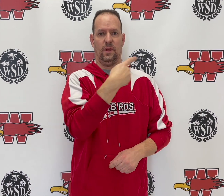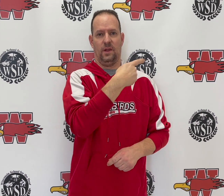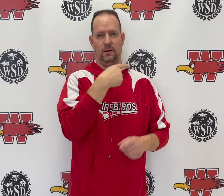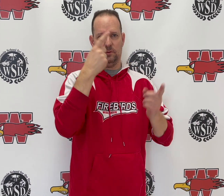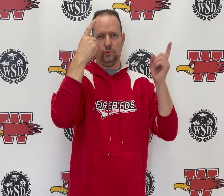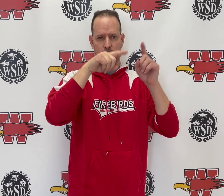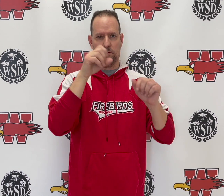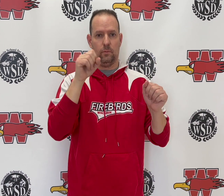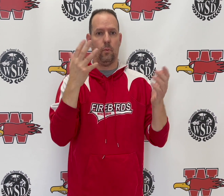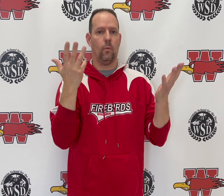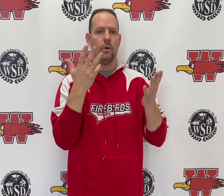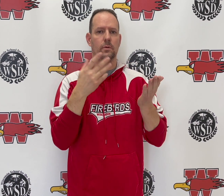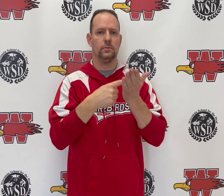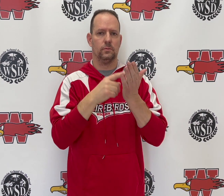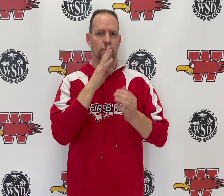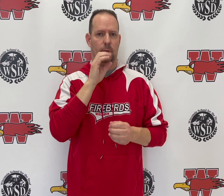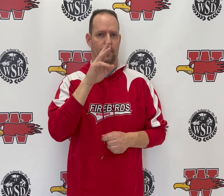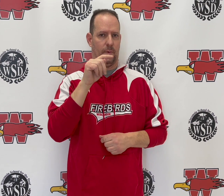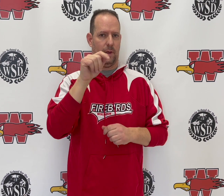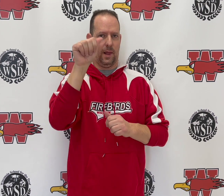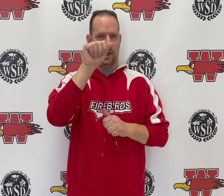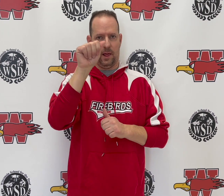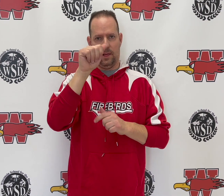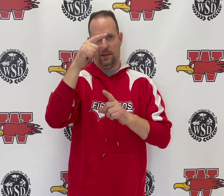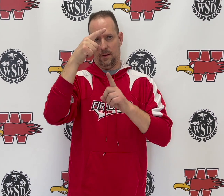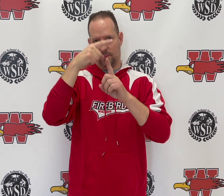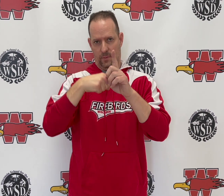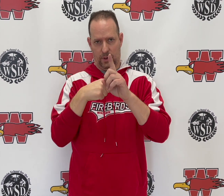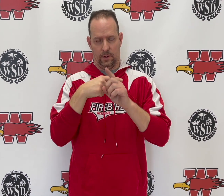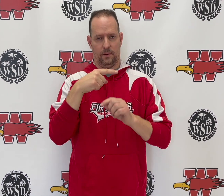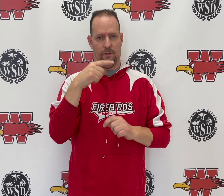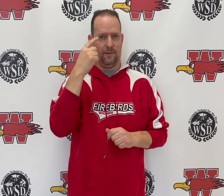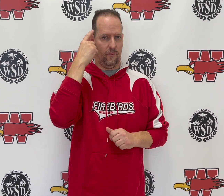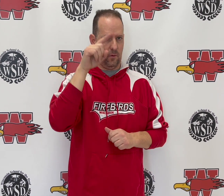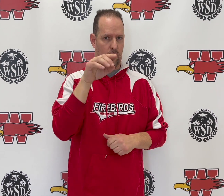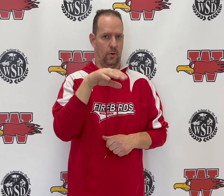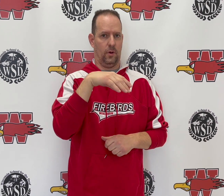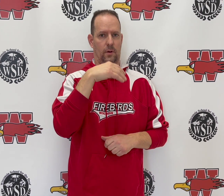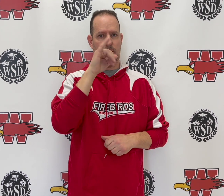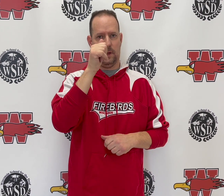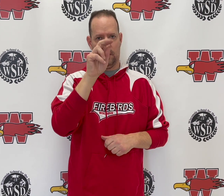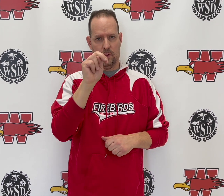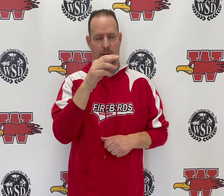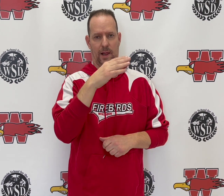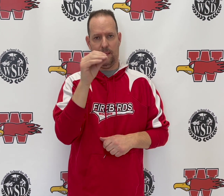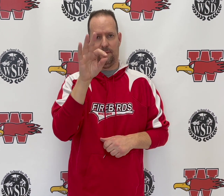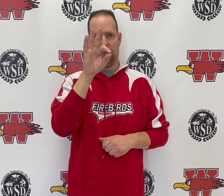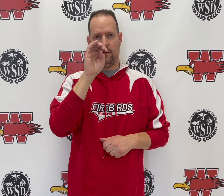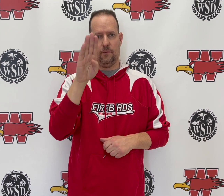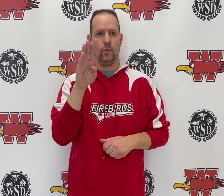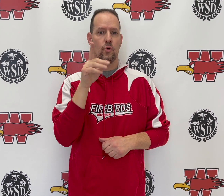The two of us came to an agreement for the Athlete of the Month, January and February.